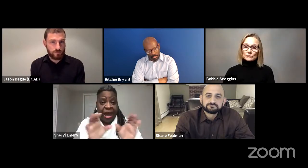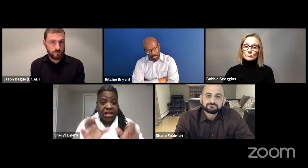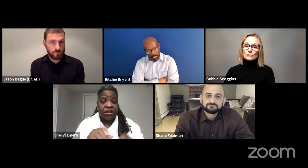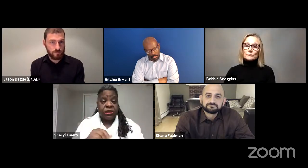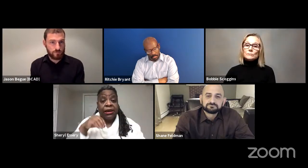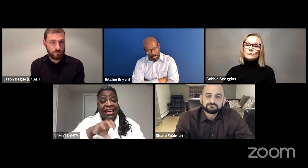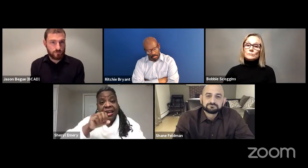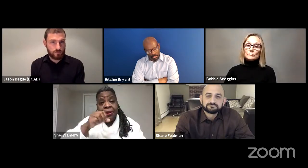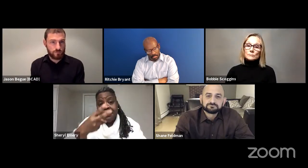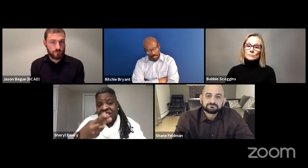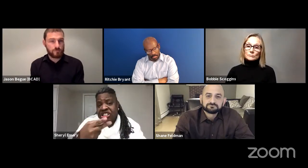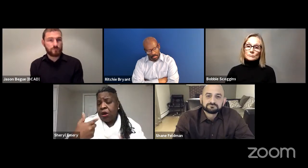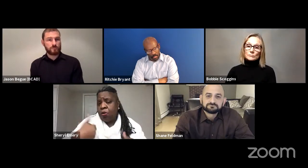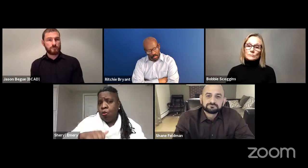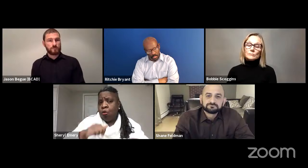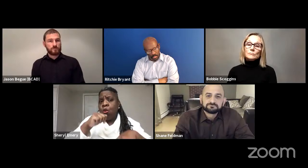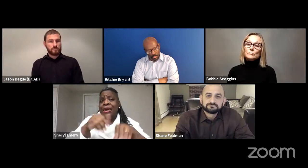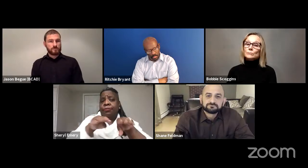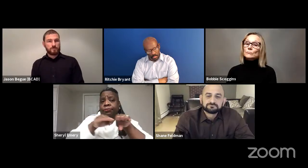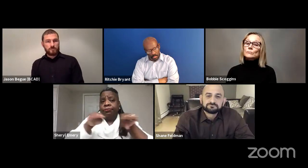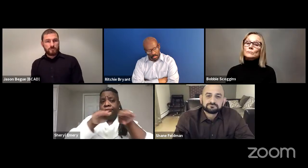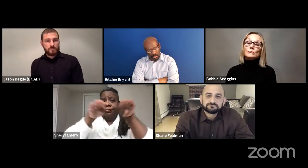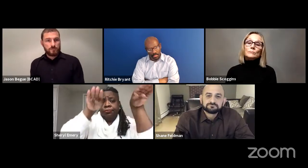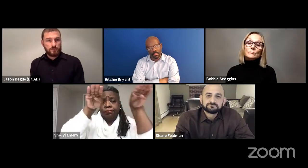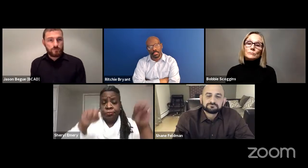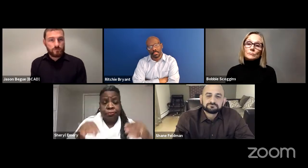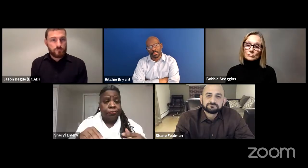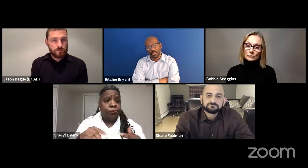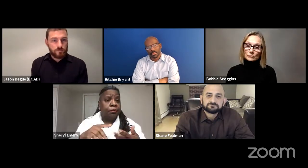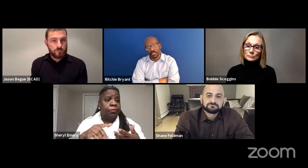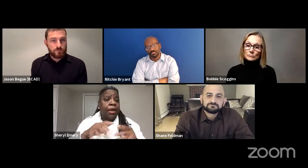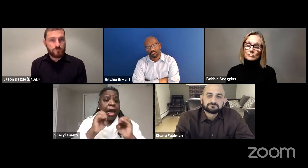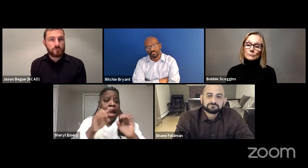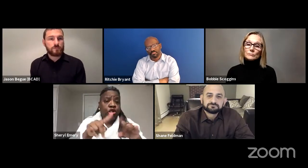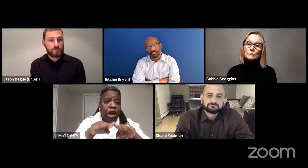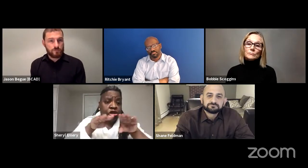our Deaf and hard of hearing constituents about certification. In Michigan, for example,